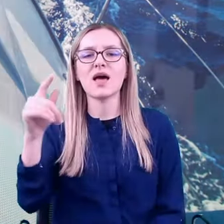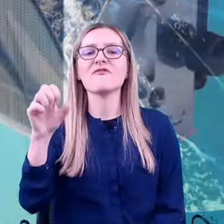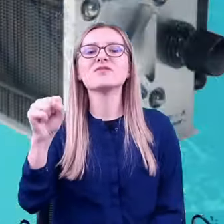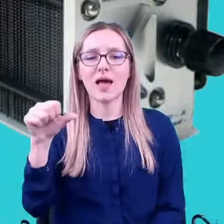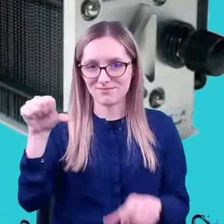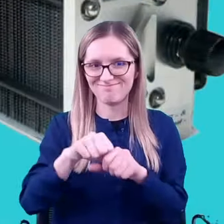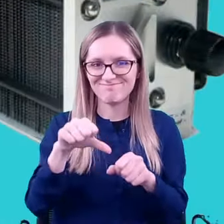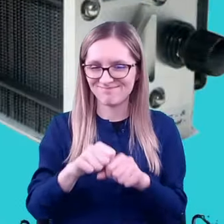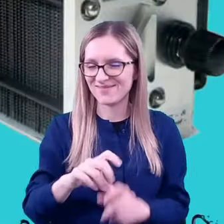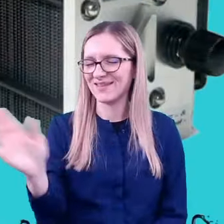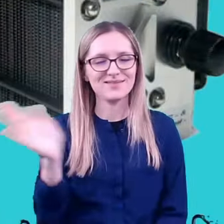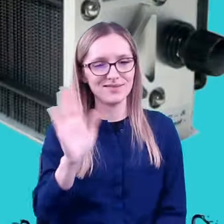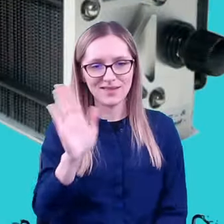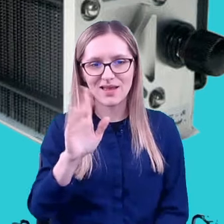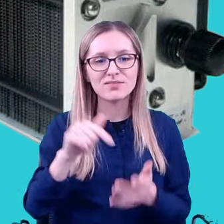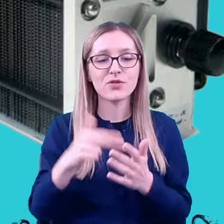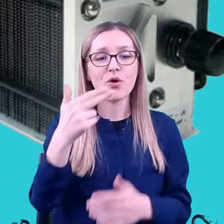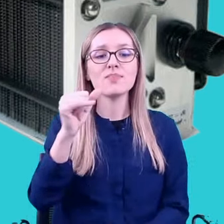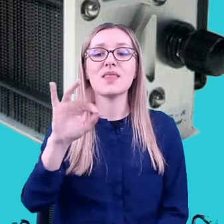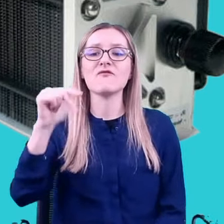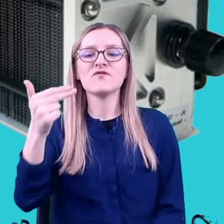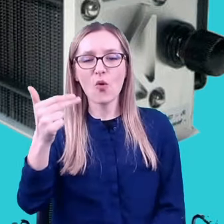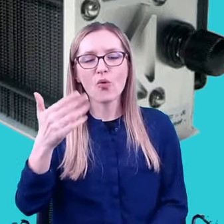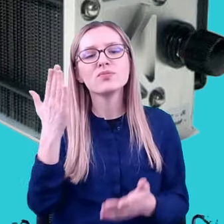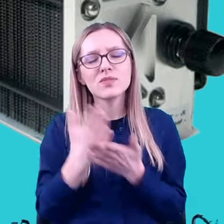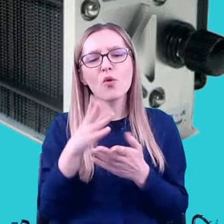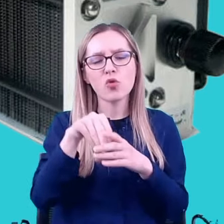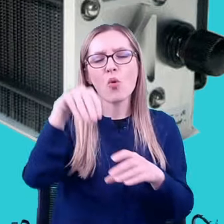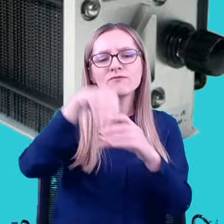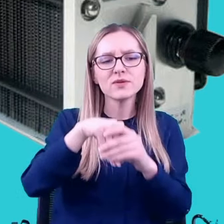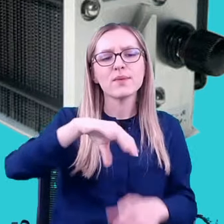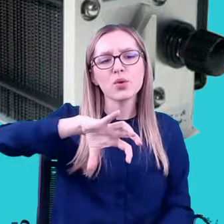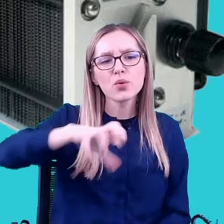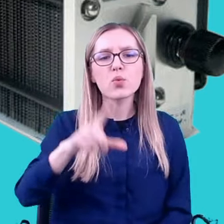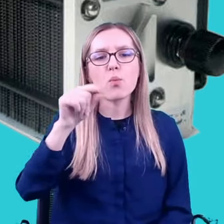Nafion is a type of polymer that has a really cool feature